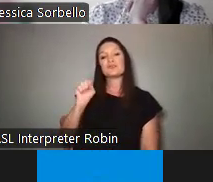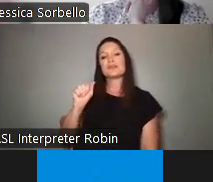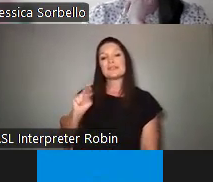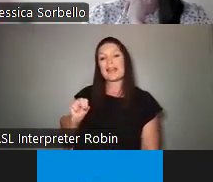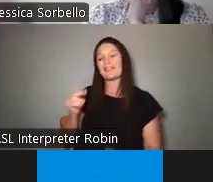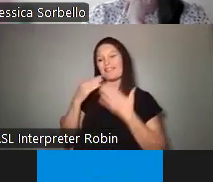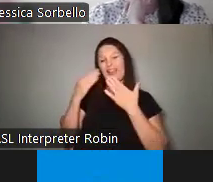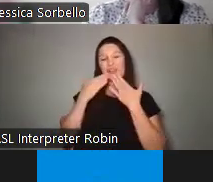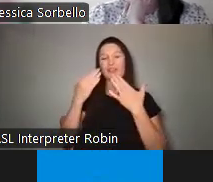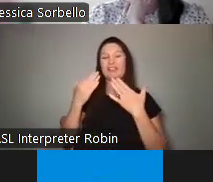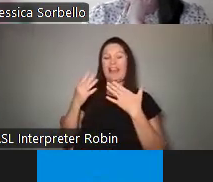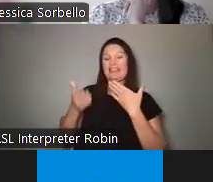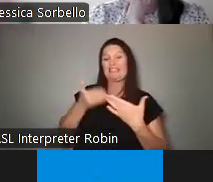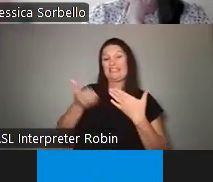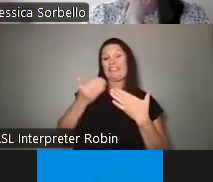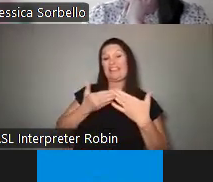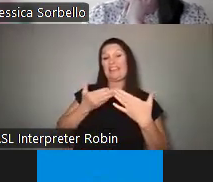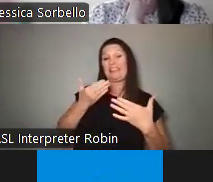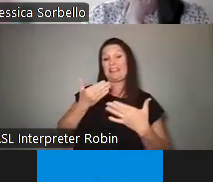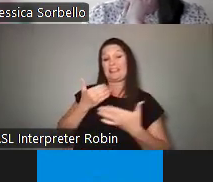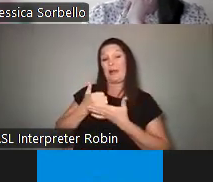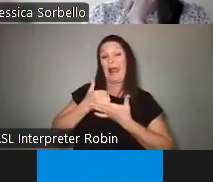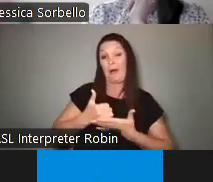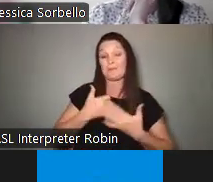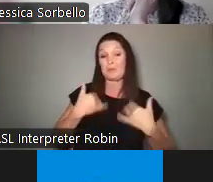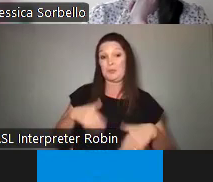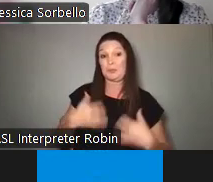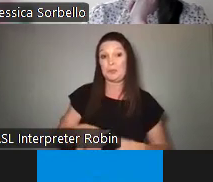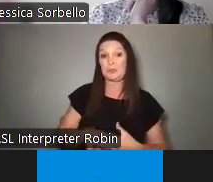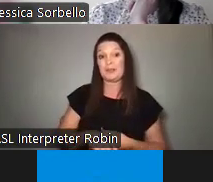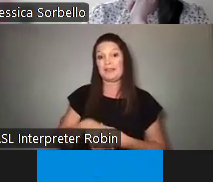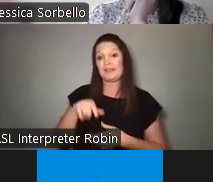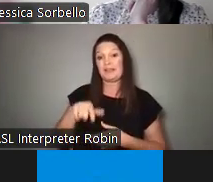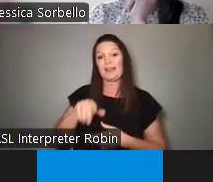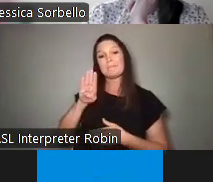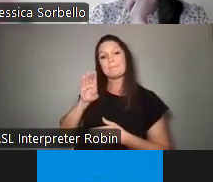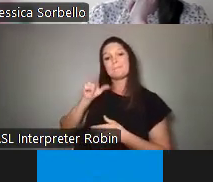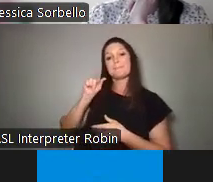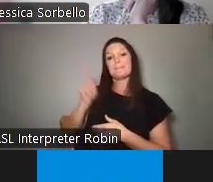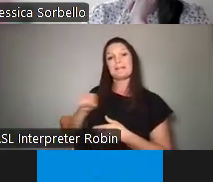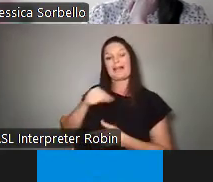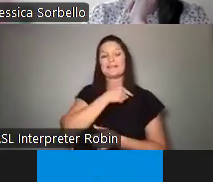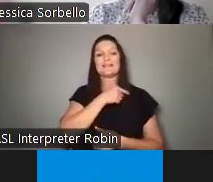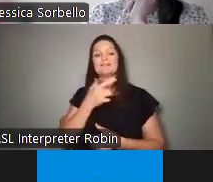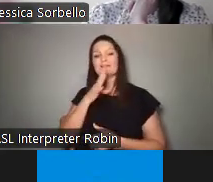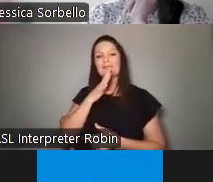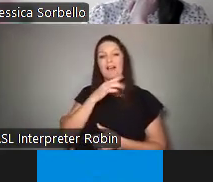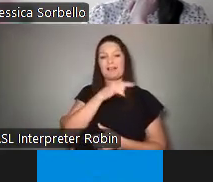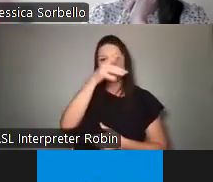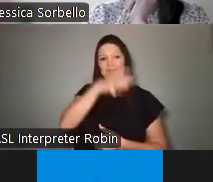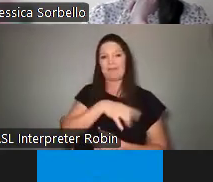things easier. This is Blaise and for accessibility purposes , when you talk, just say your name